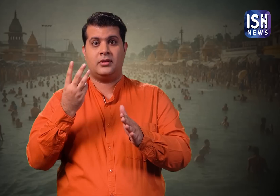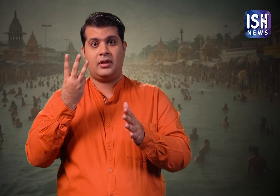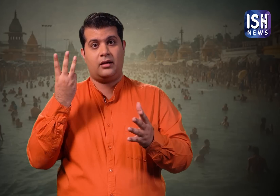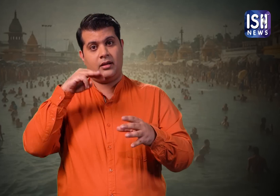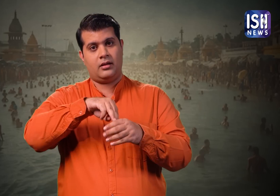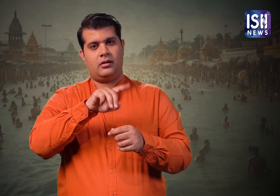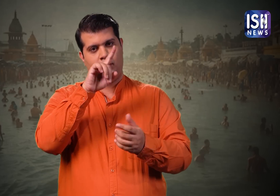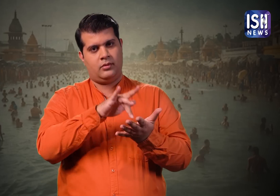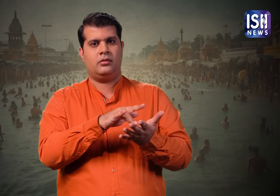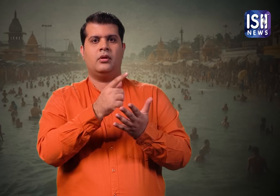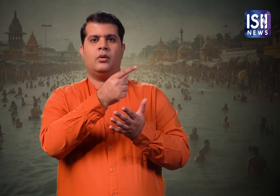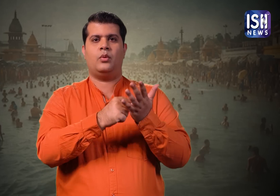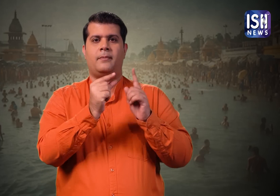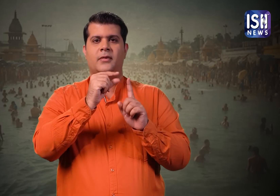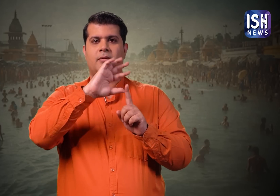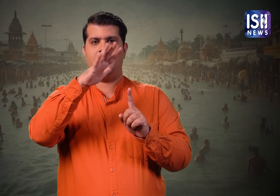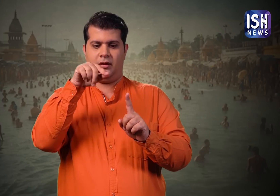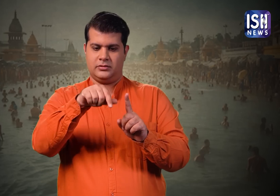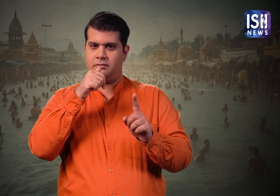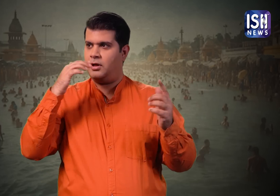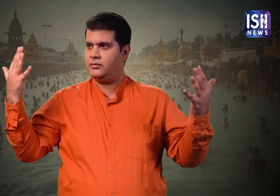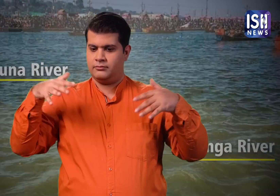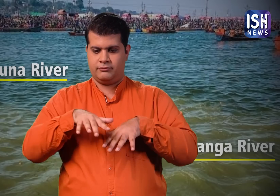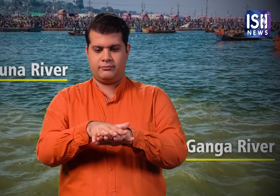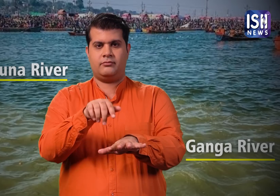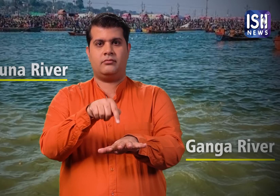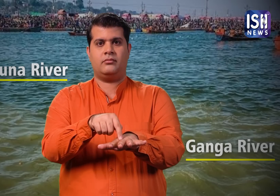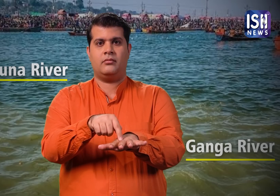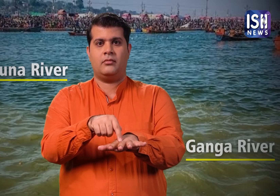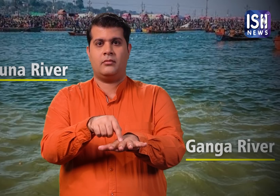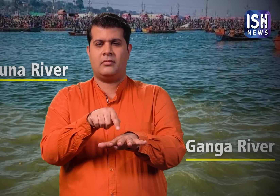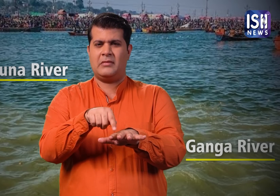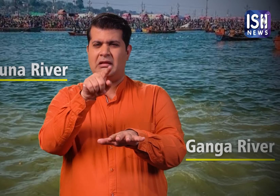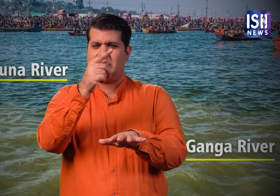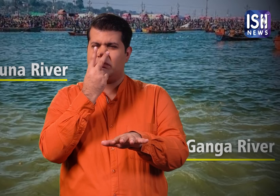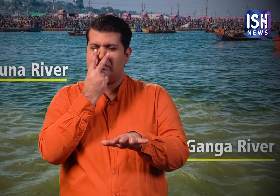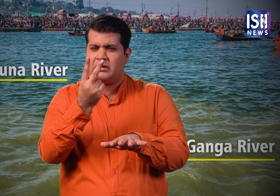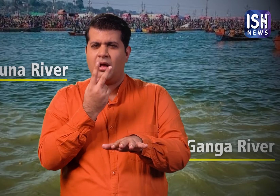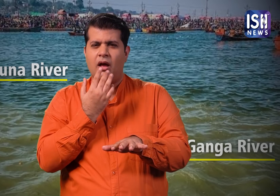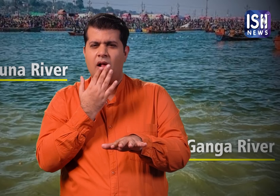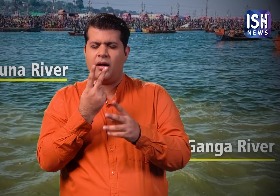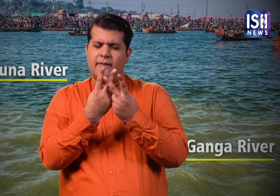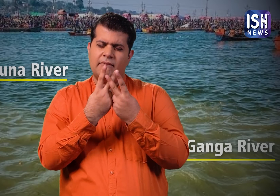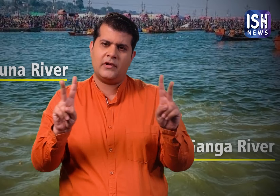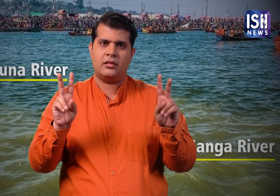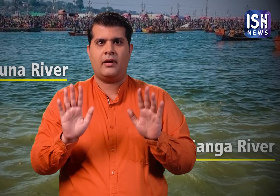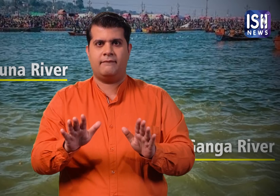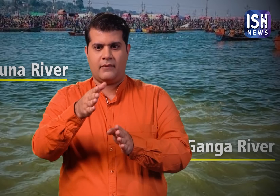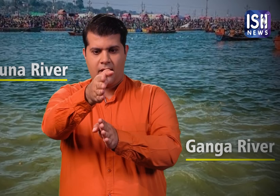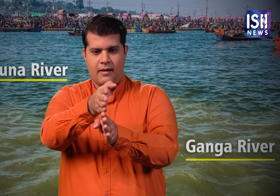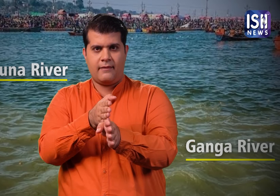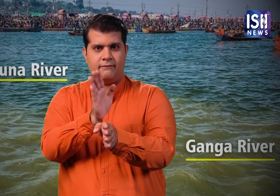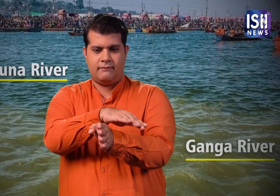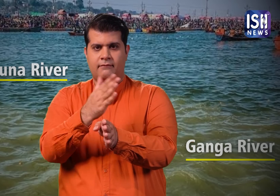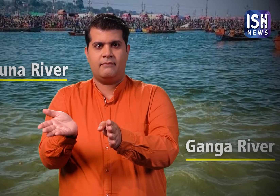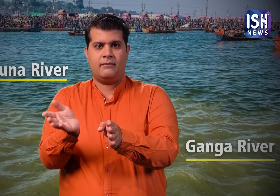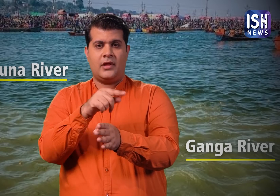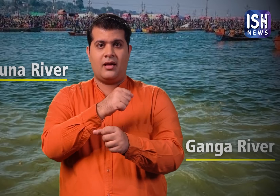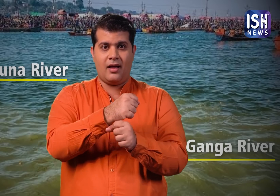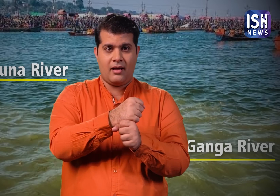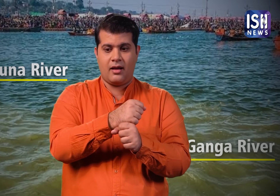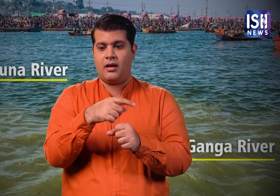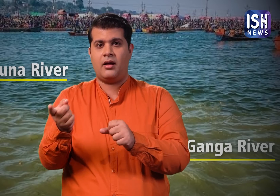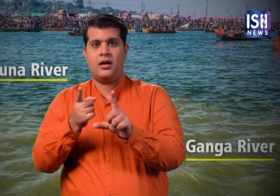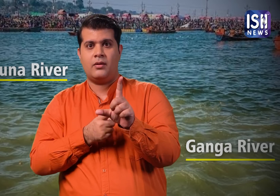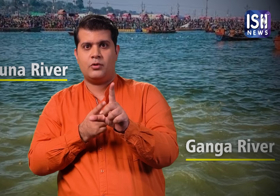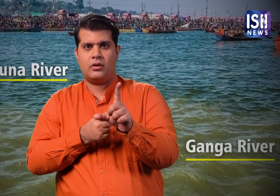In Prayagraj, these three rivers converge, and you'll notice the distinct colors of the Ganga and Yamuna.